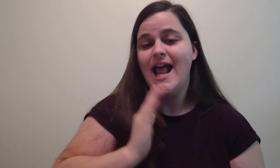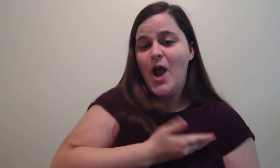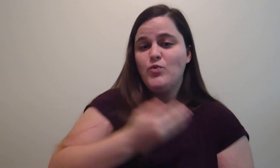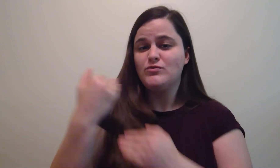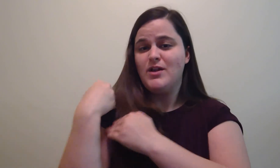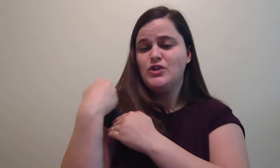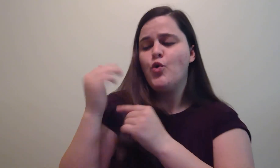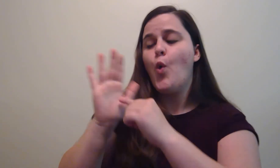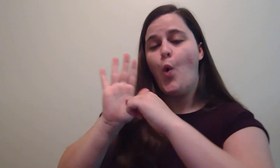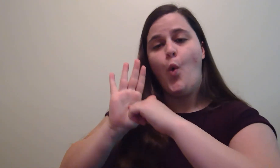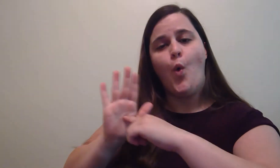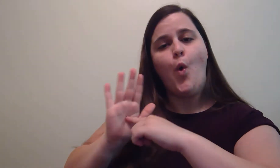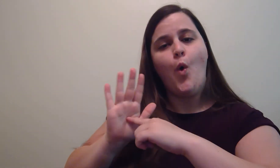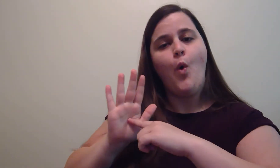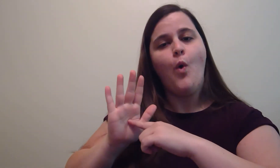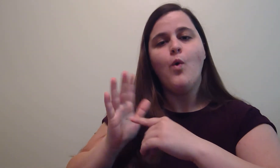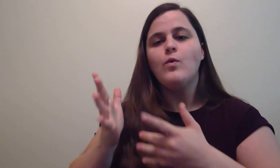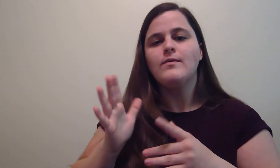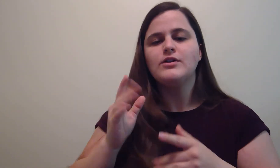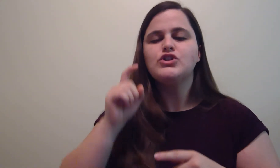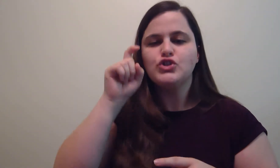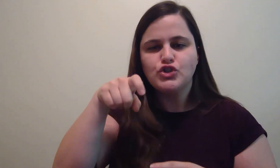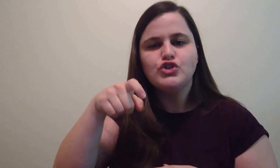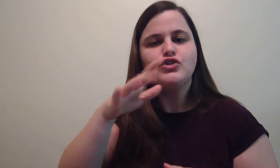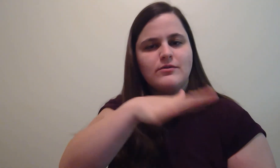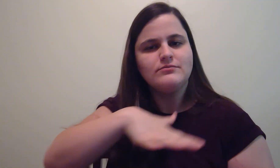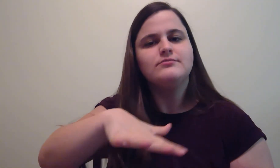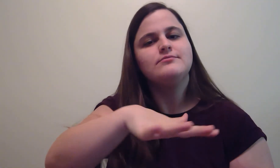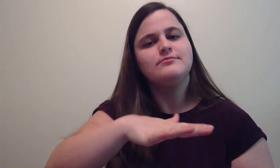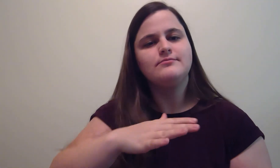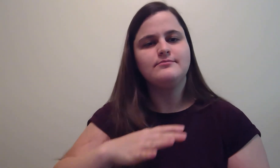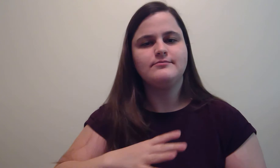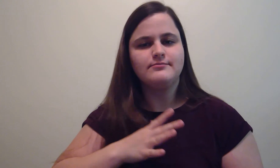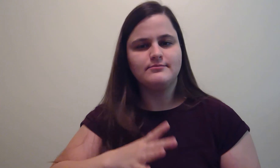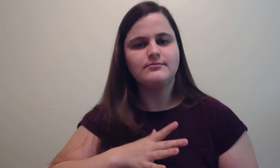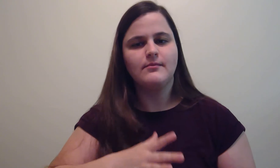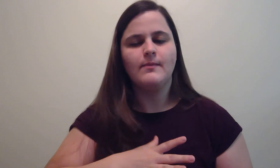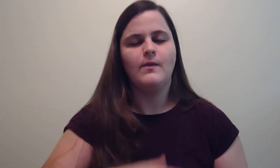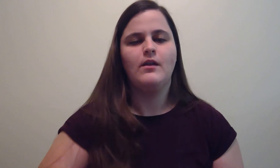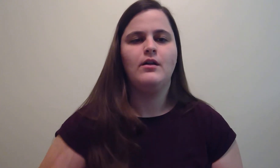our neighborly duty to show them what a yard supposed to look like.